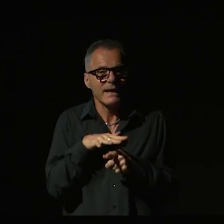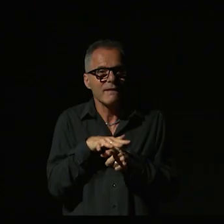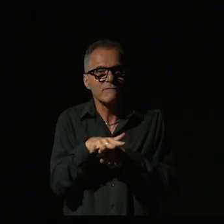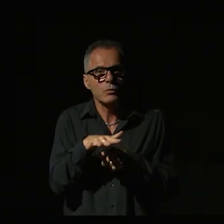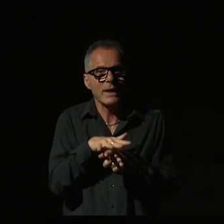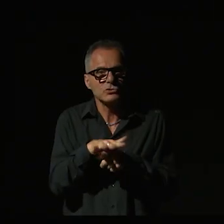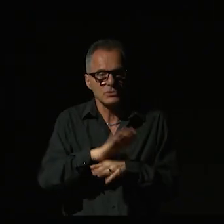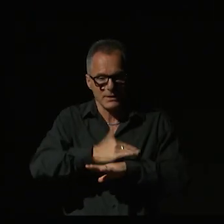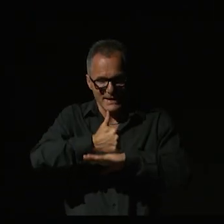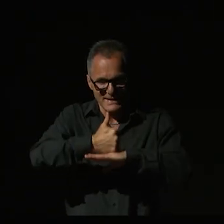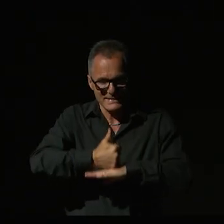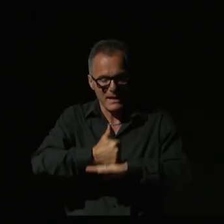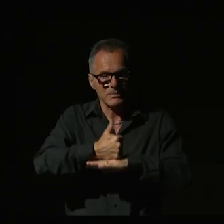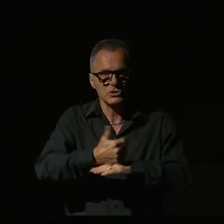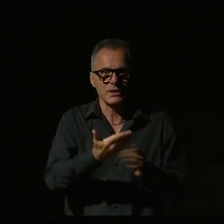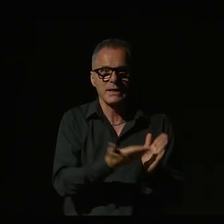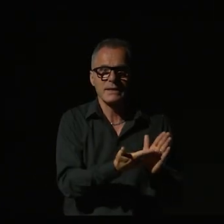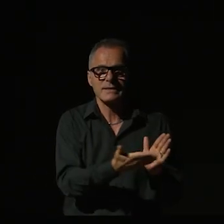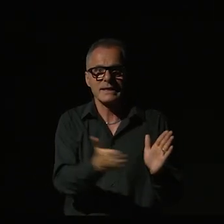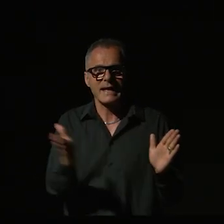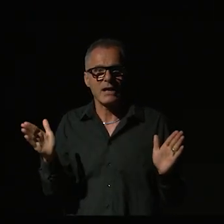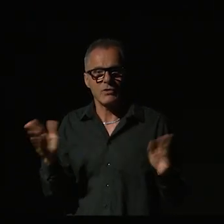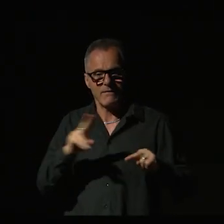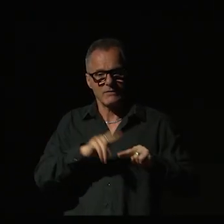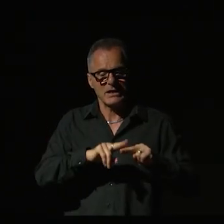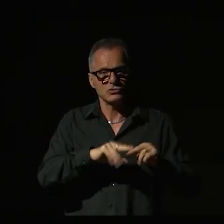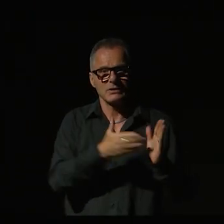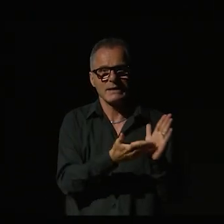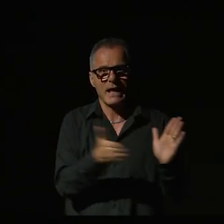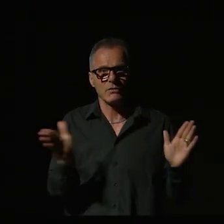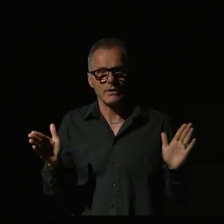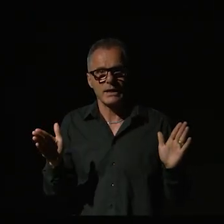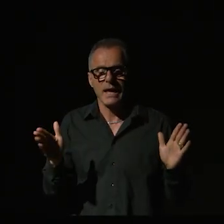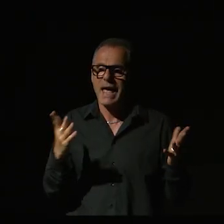establishing the Gallery as a paradigm of reformed painting